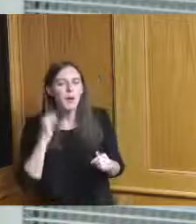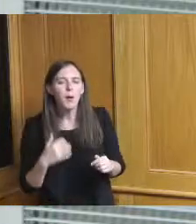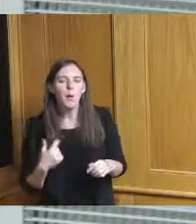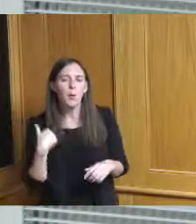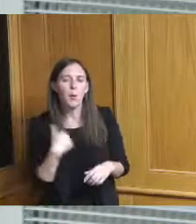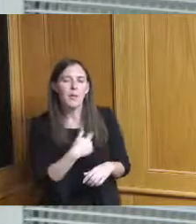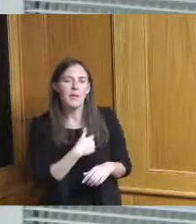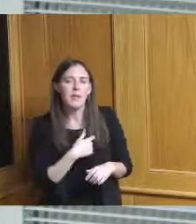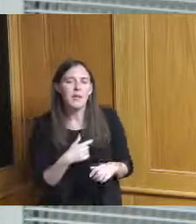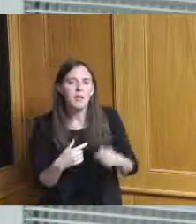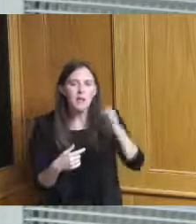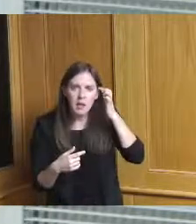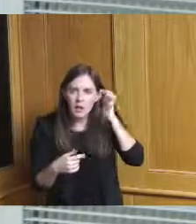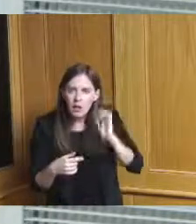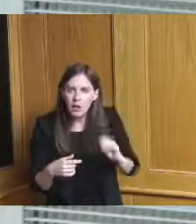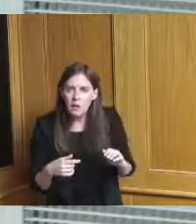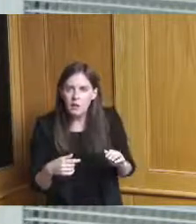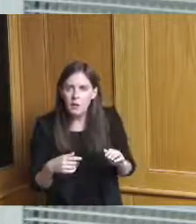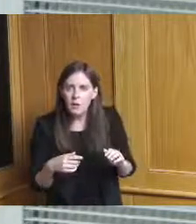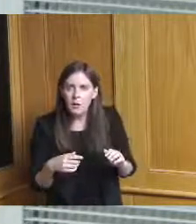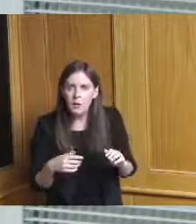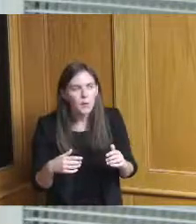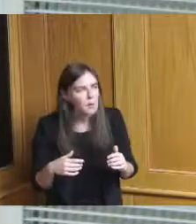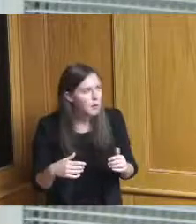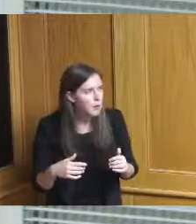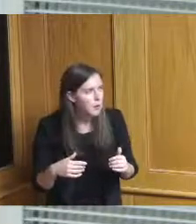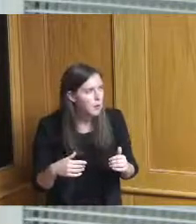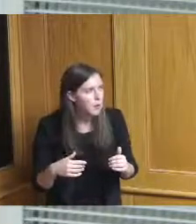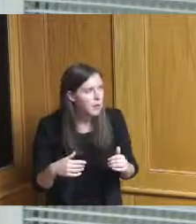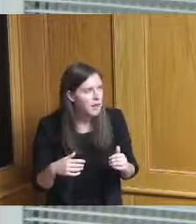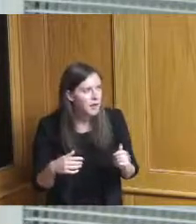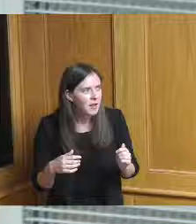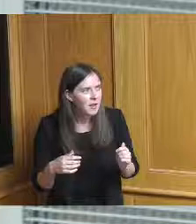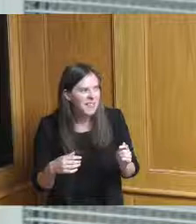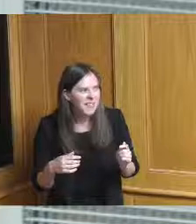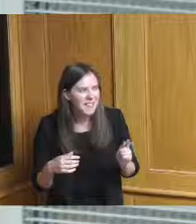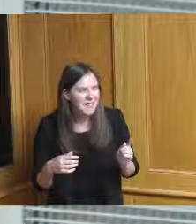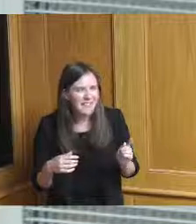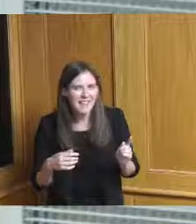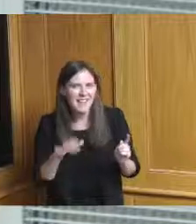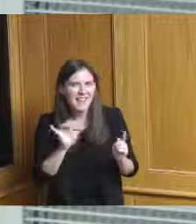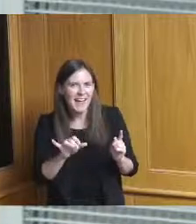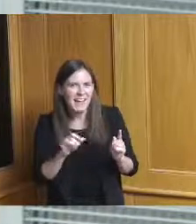refundable when we come up to that refunding point and the market is particularly low now